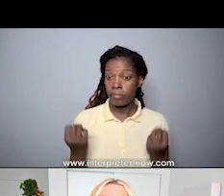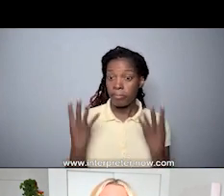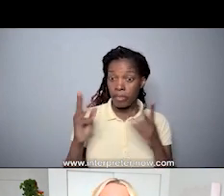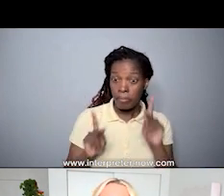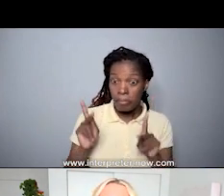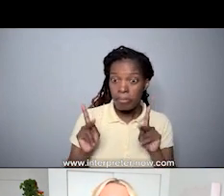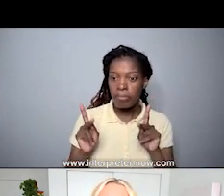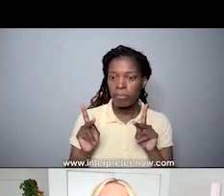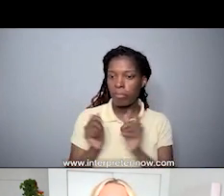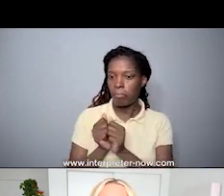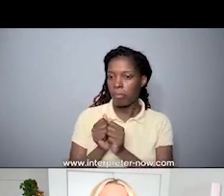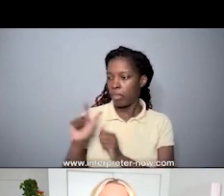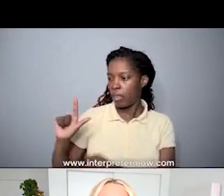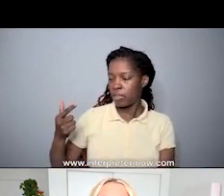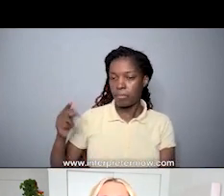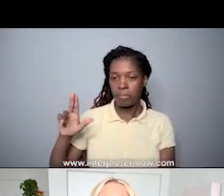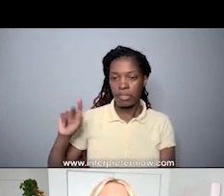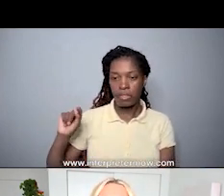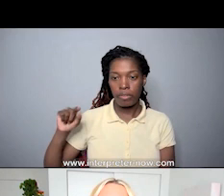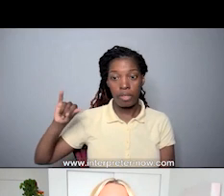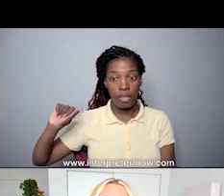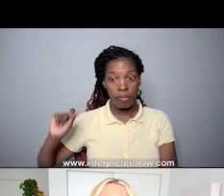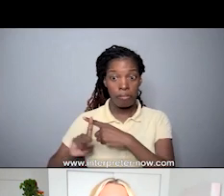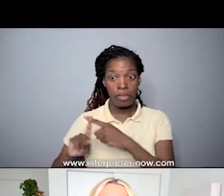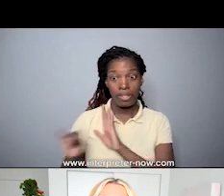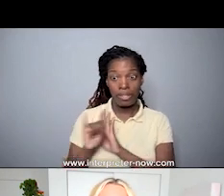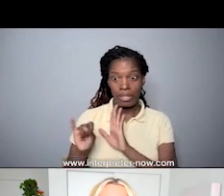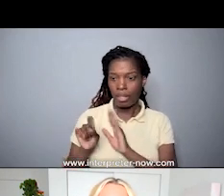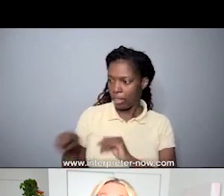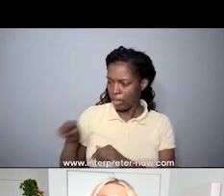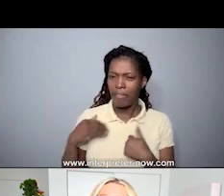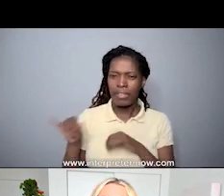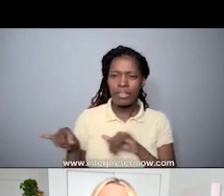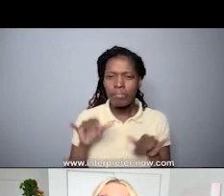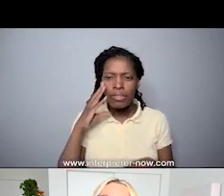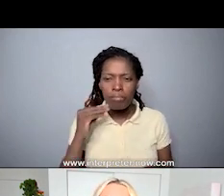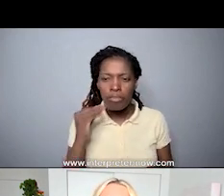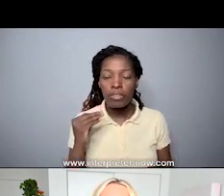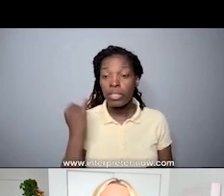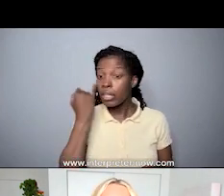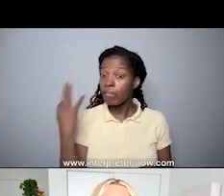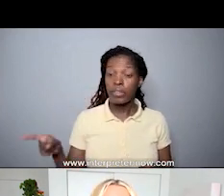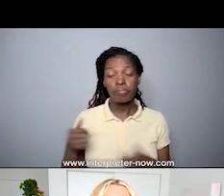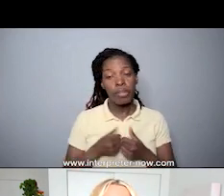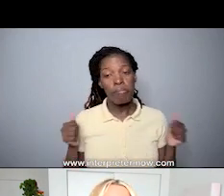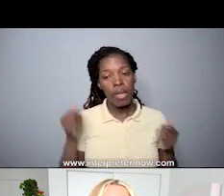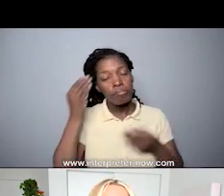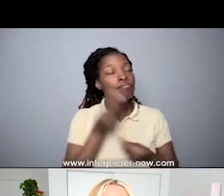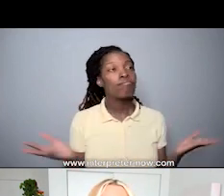Many people with LGBTQIA+ identities experience this when they come out, and somebody close